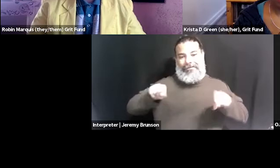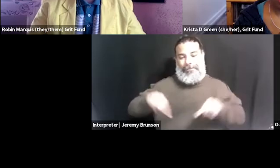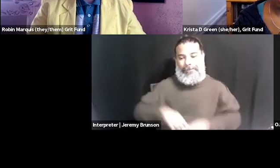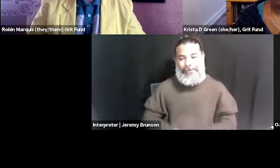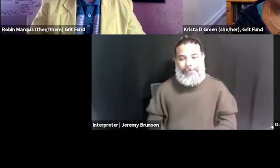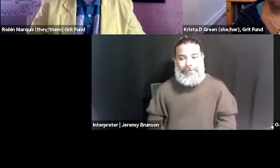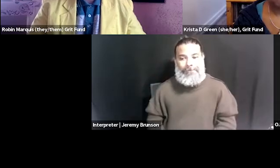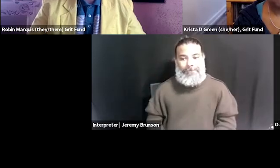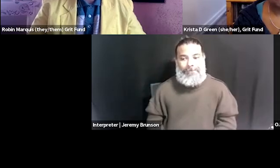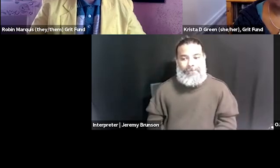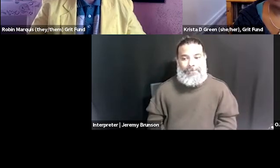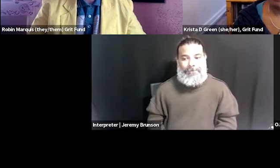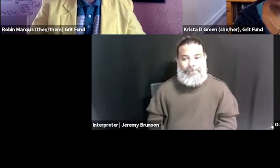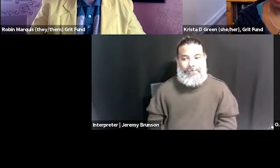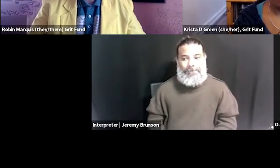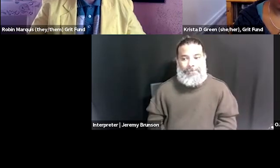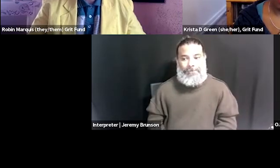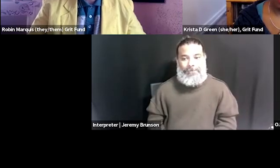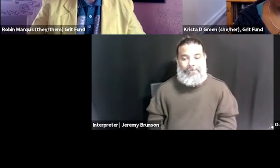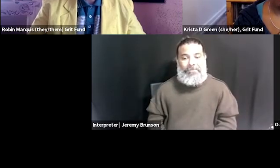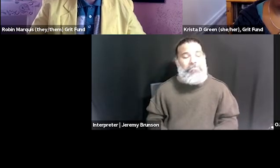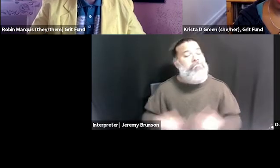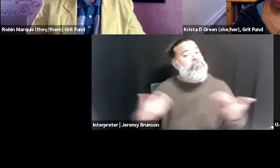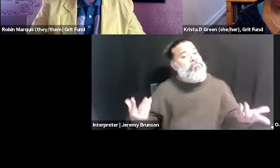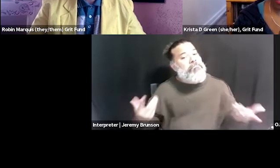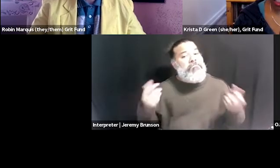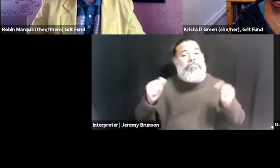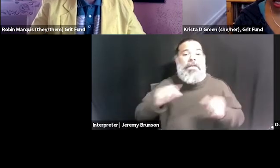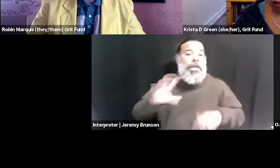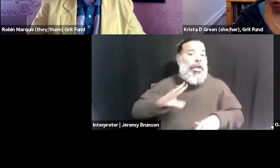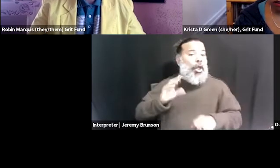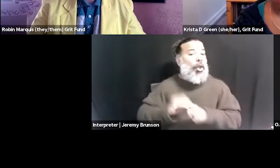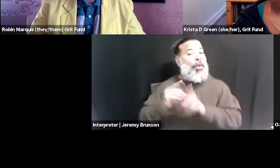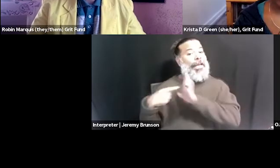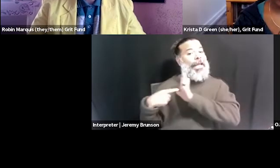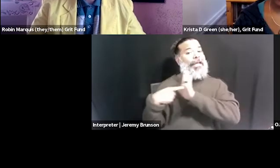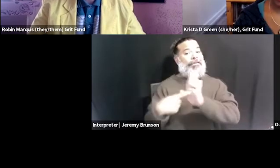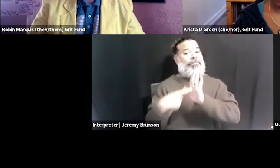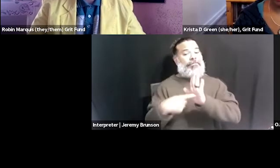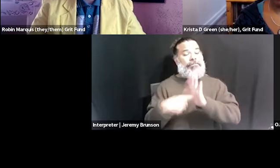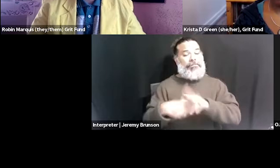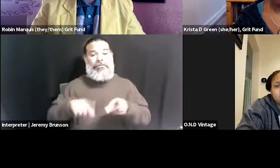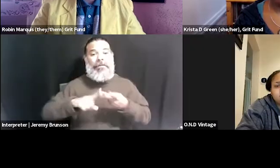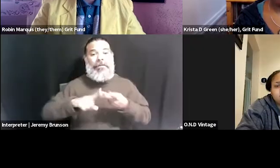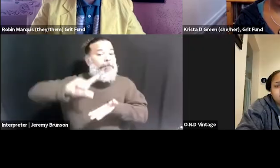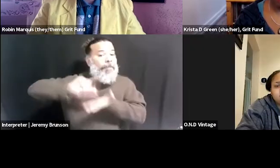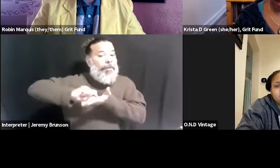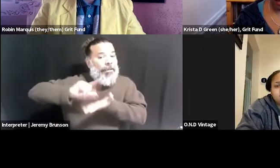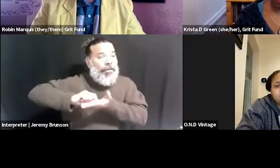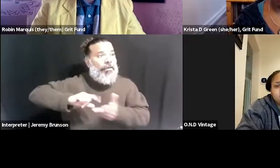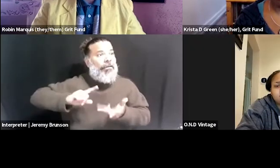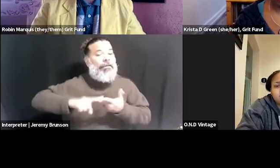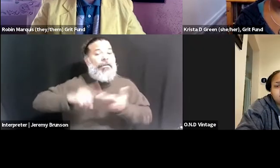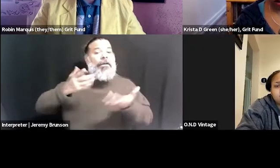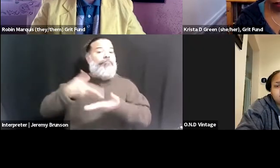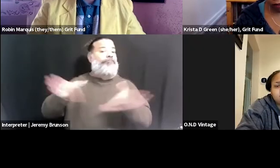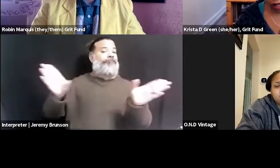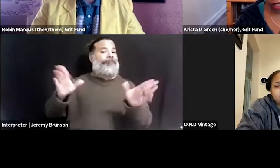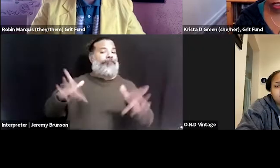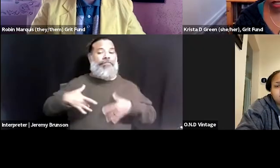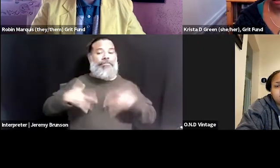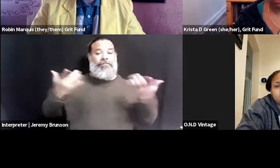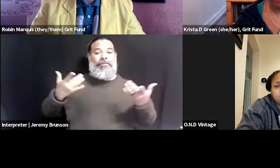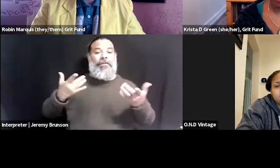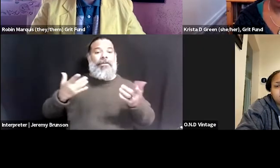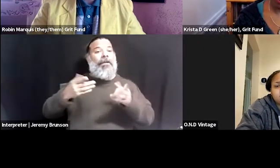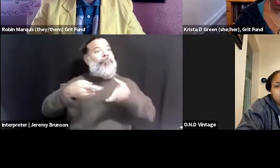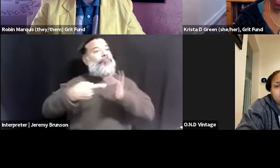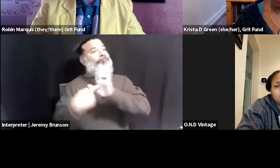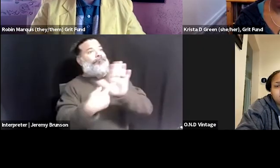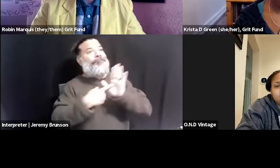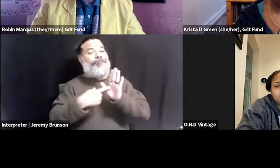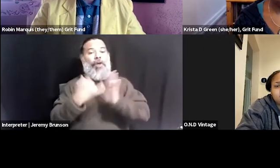These can be exhibitions, publications, public events, public art installations, film screenings,